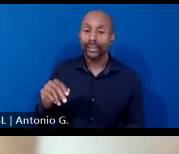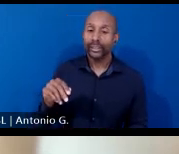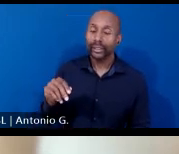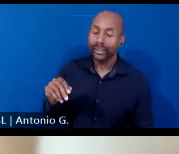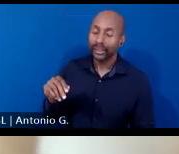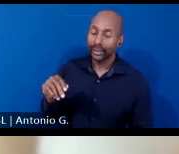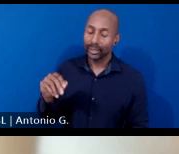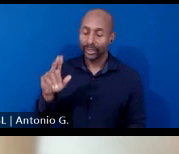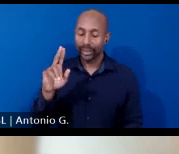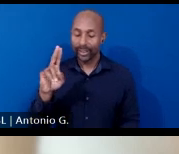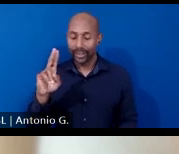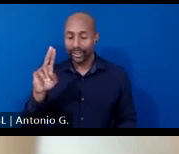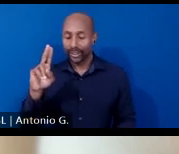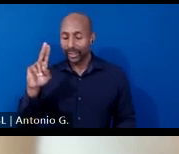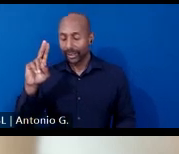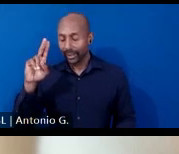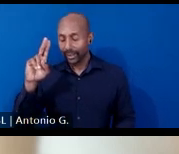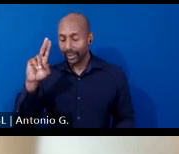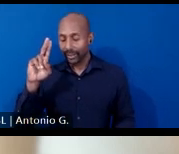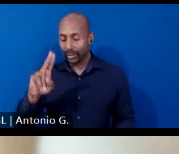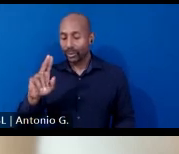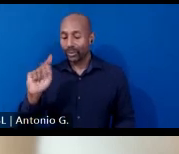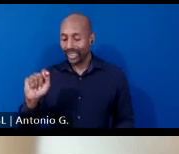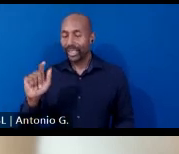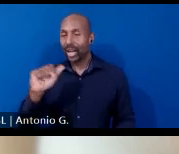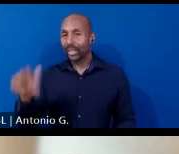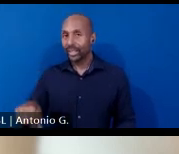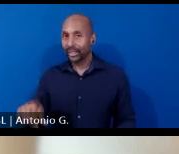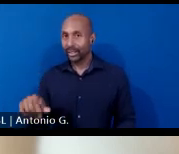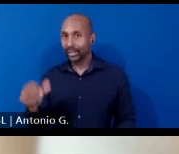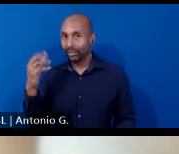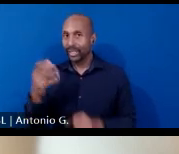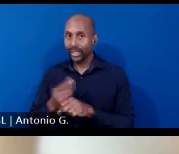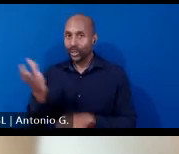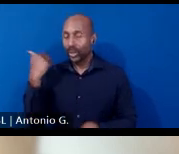I'll say, you know, for 26 years we've been honing the program